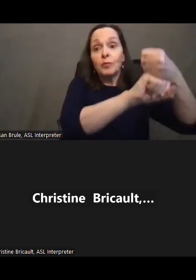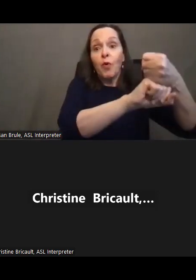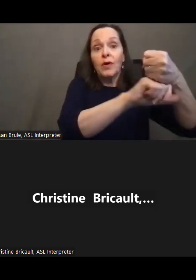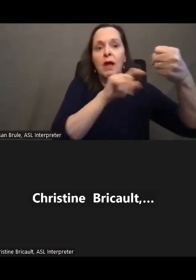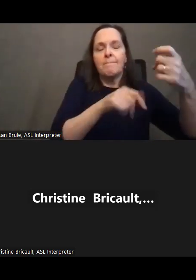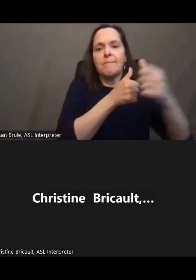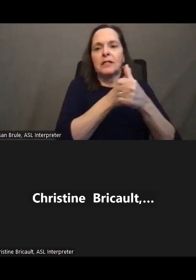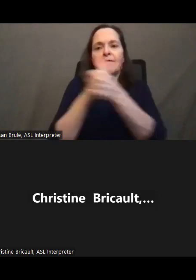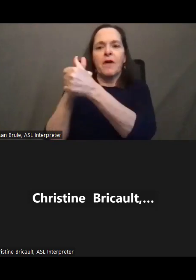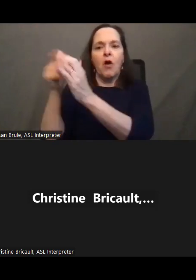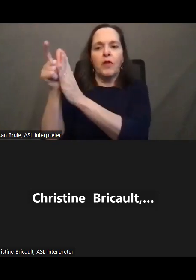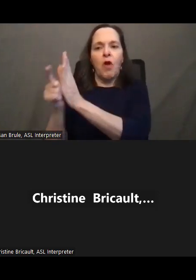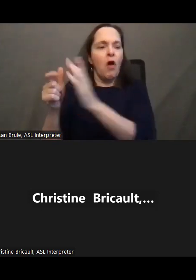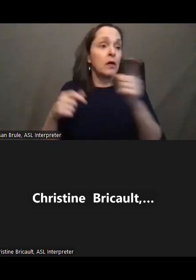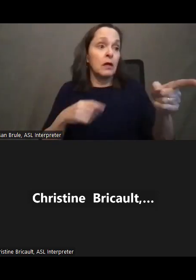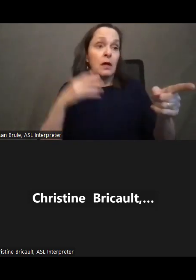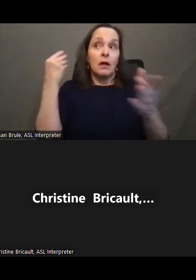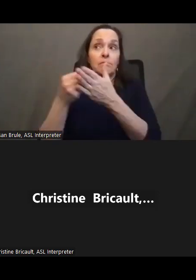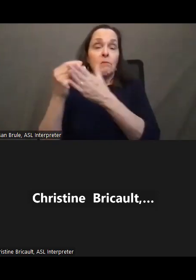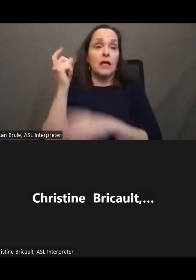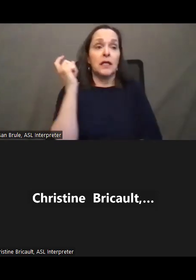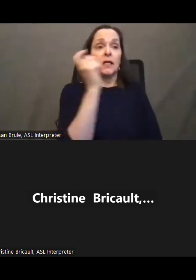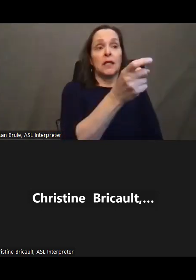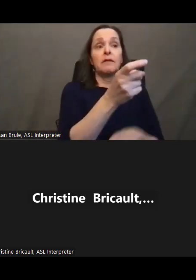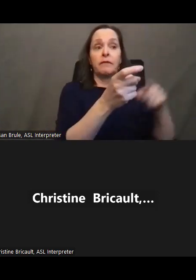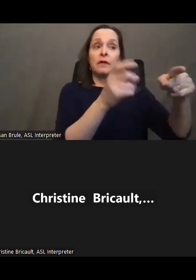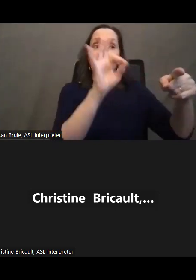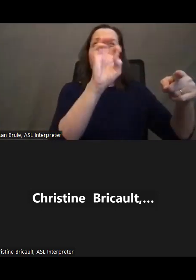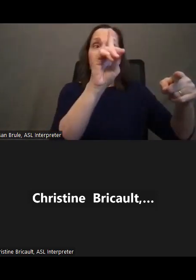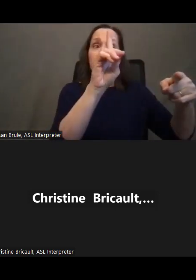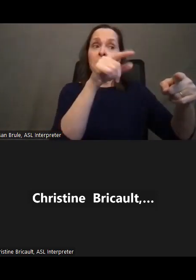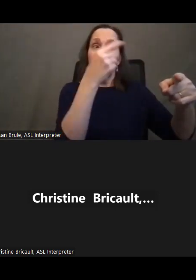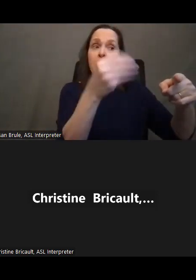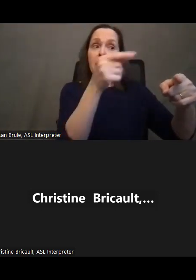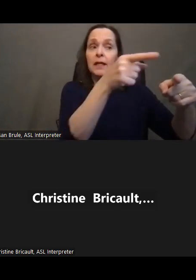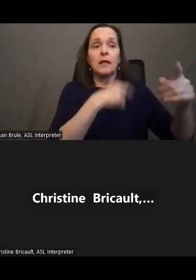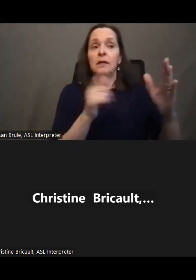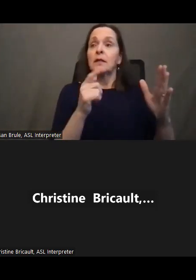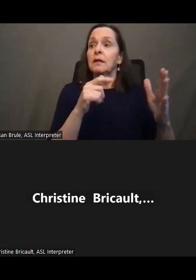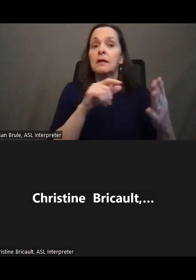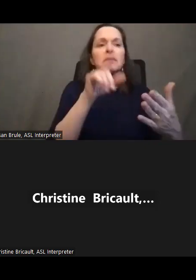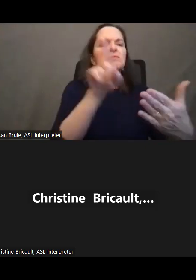are prohibited discriminating against people with disabilities, and they're required to provide reasonable